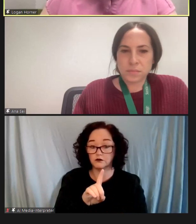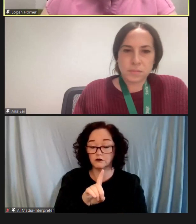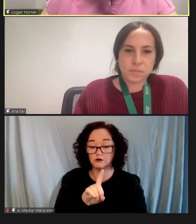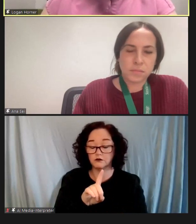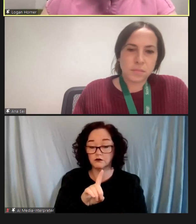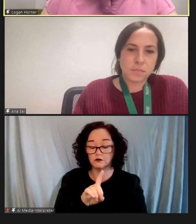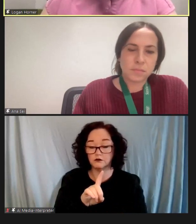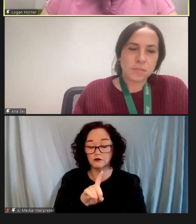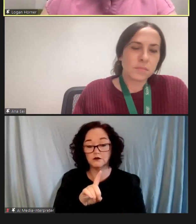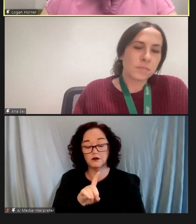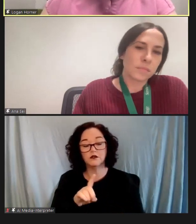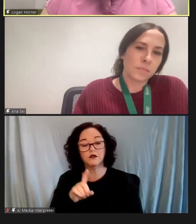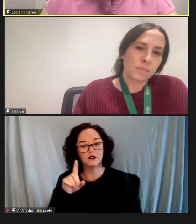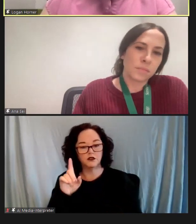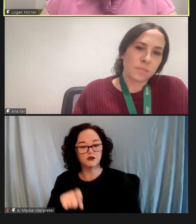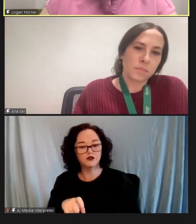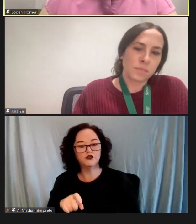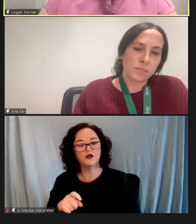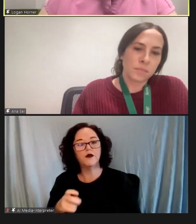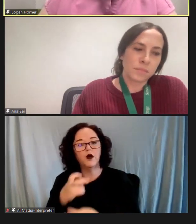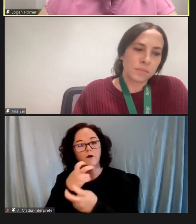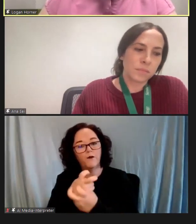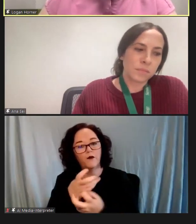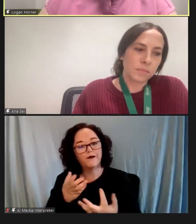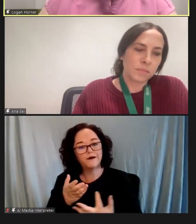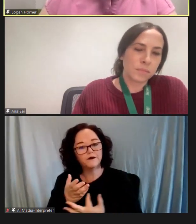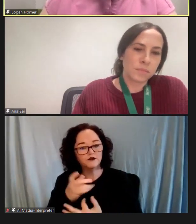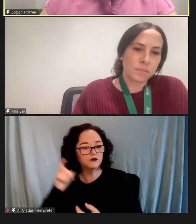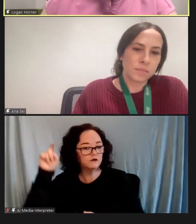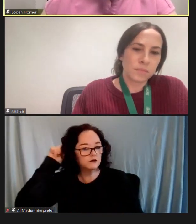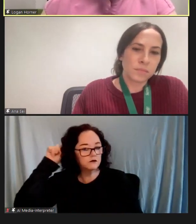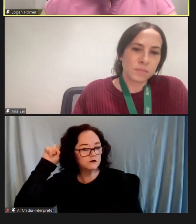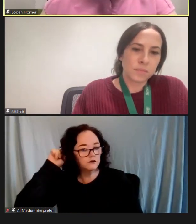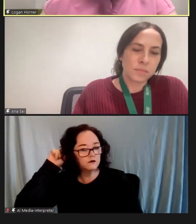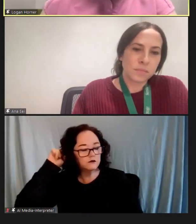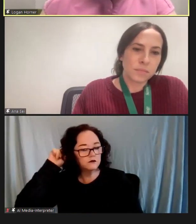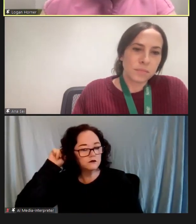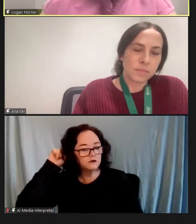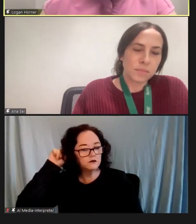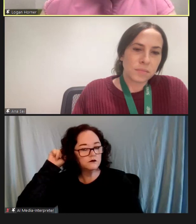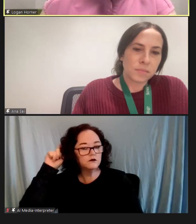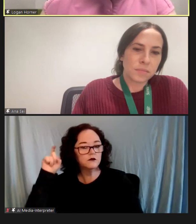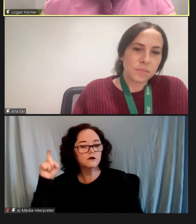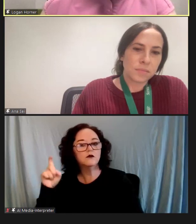bone conduction hearing aid and